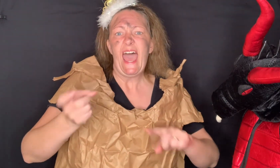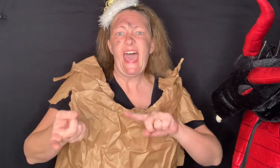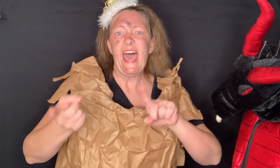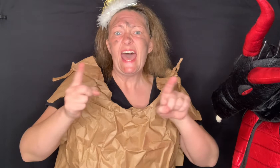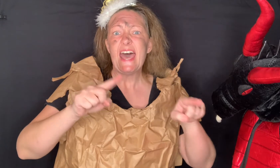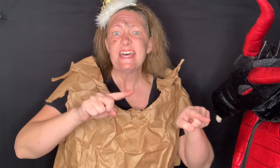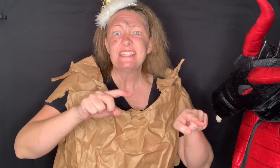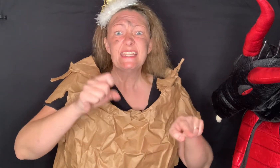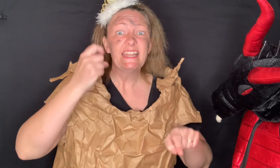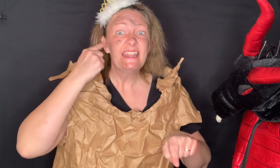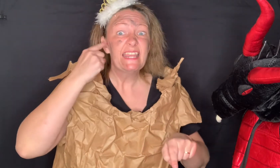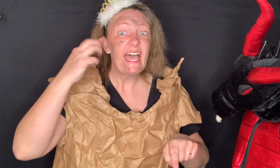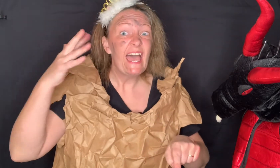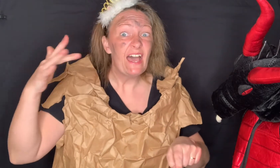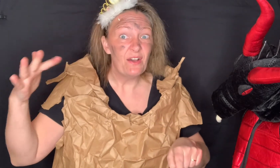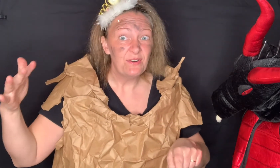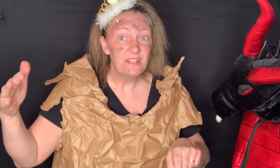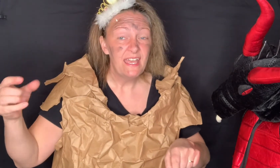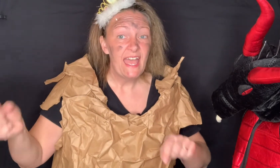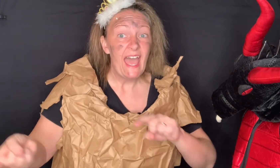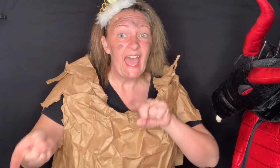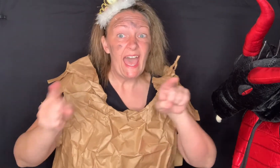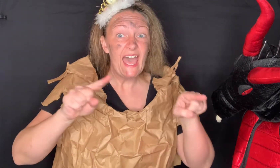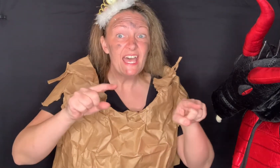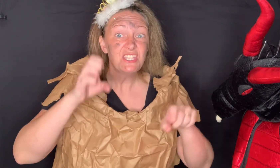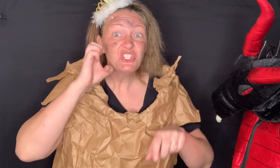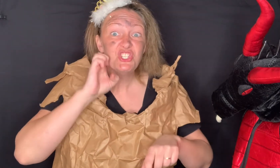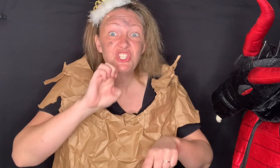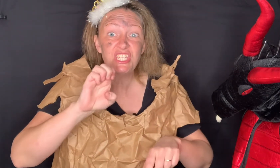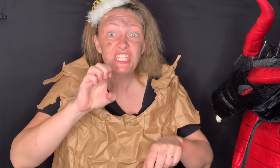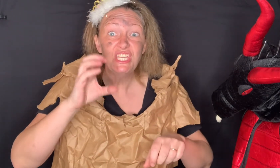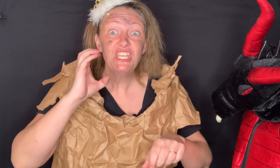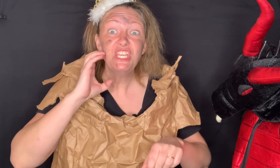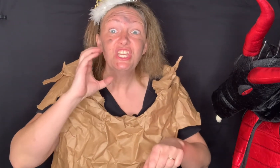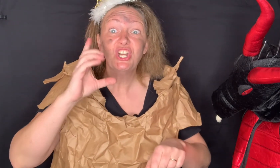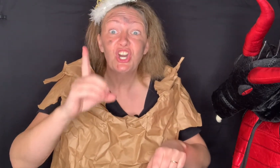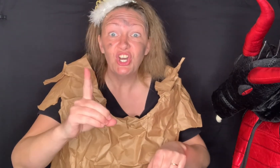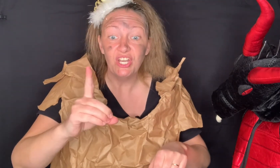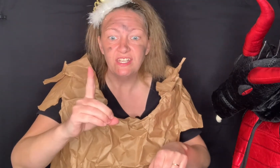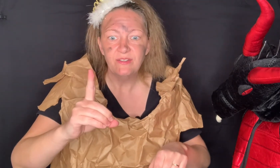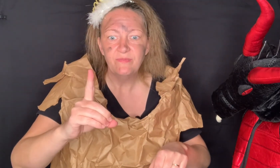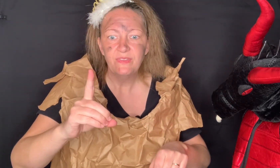as loud as she could,